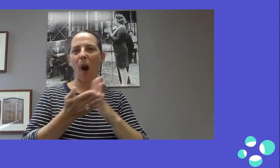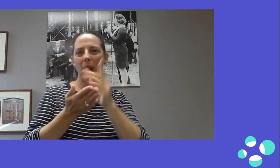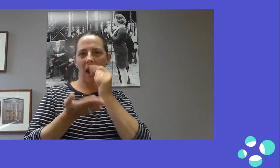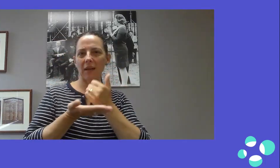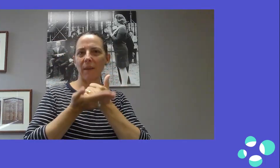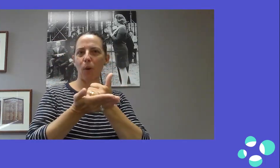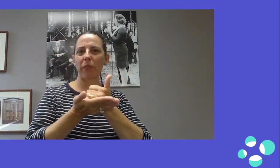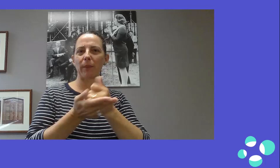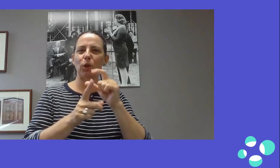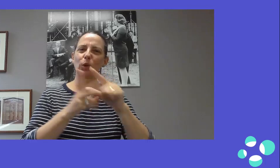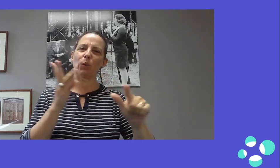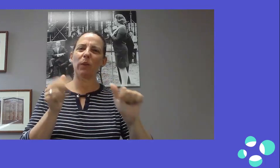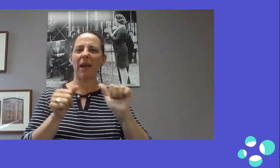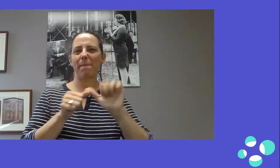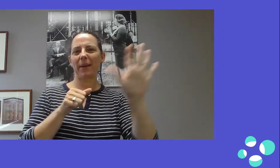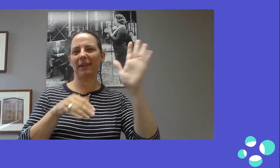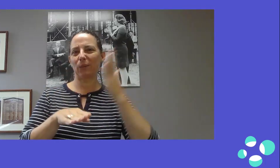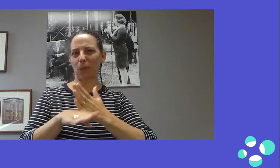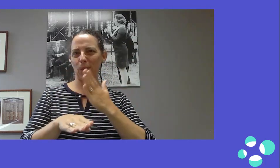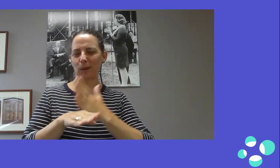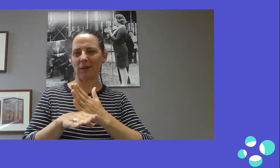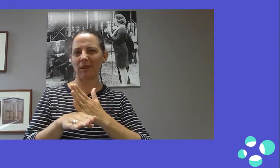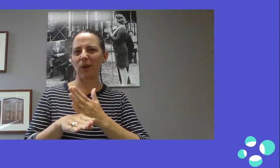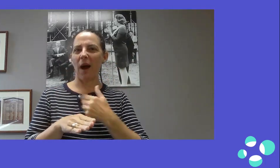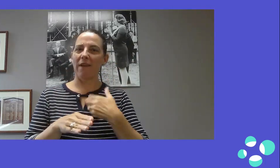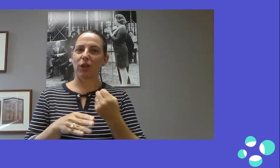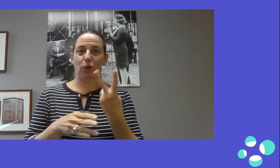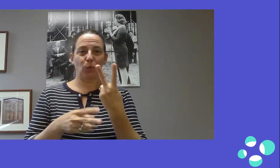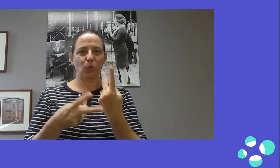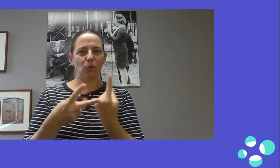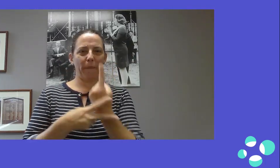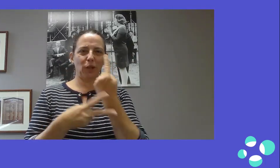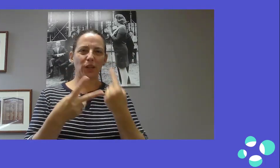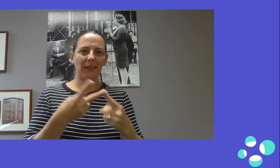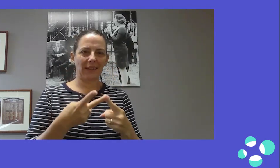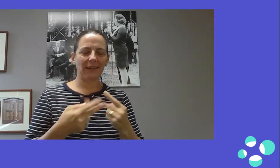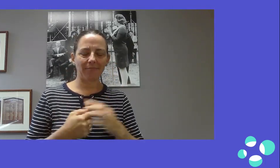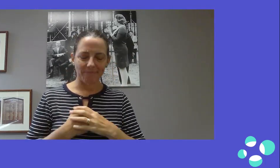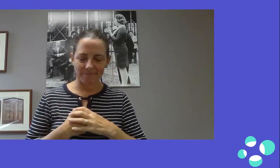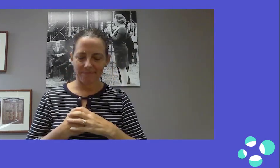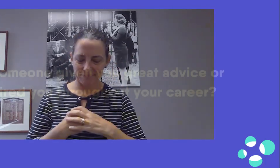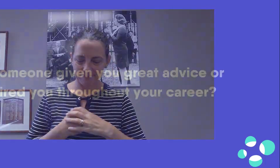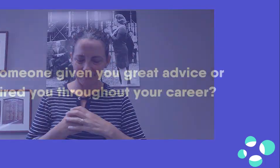and how I can support them to do their best work. So I've had two opportunities here.